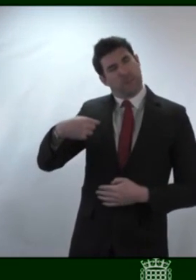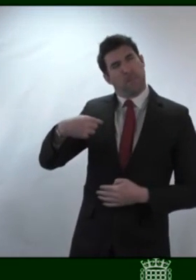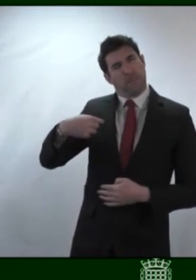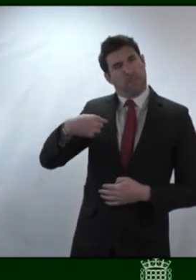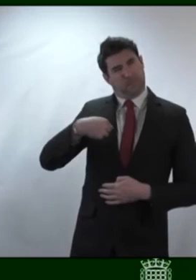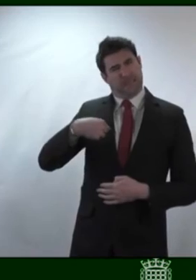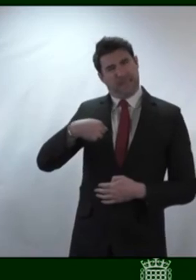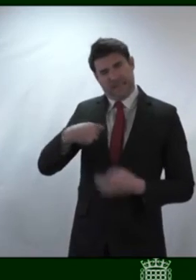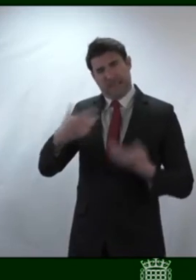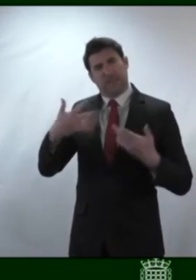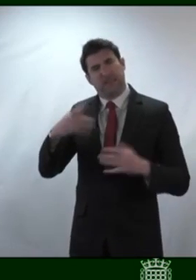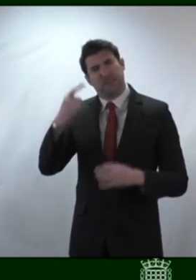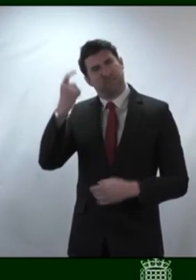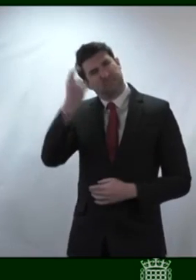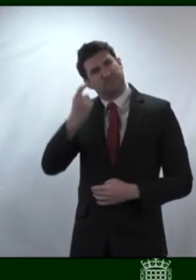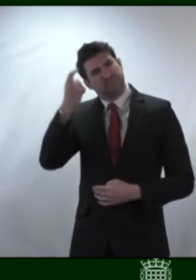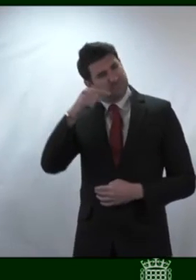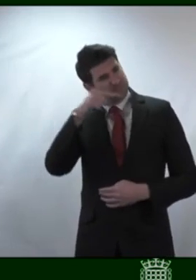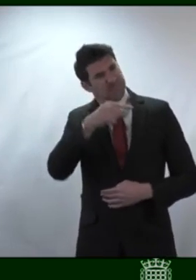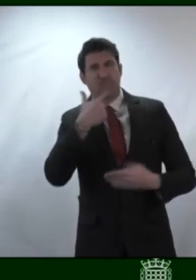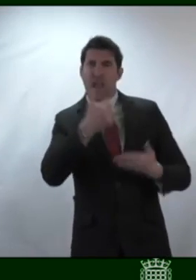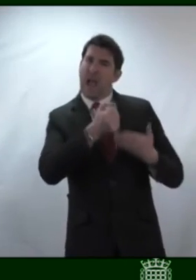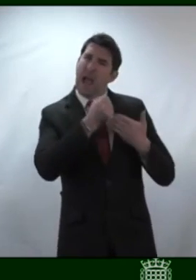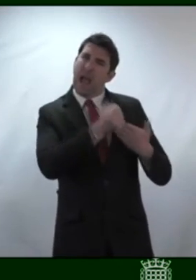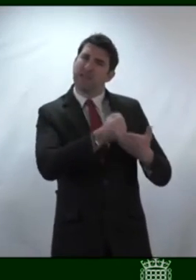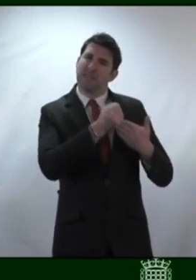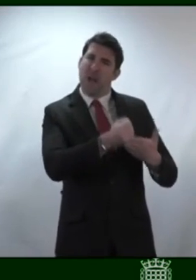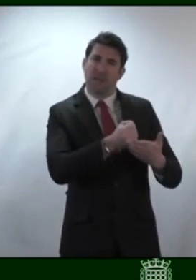because I have here the official newsletter of the Wellingborough Conservative party.